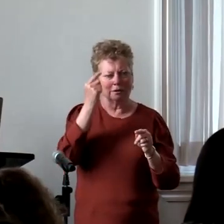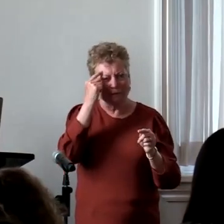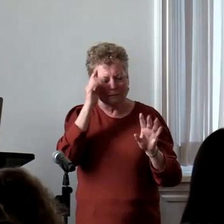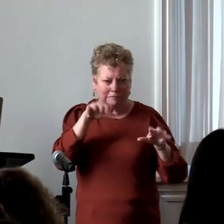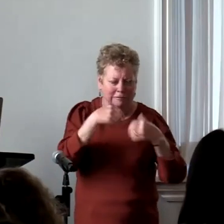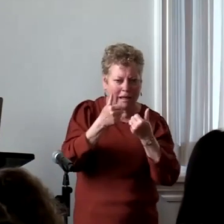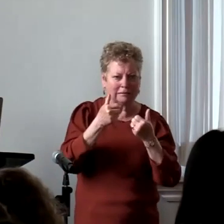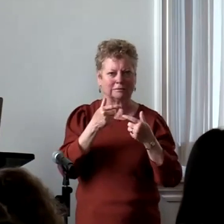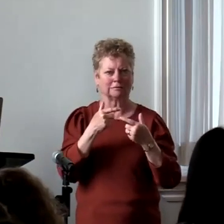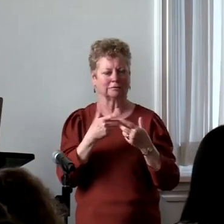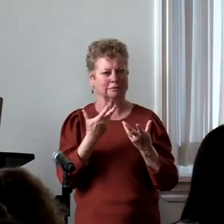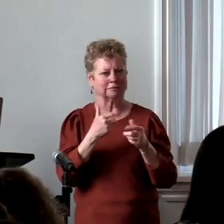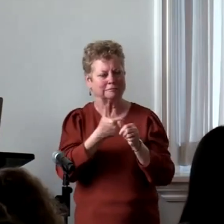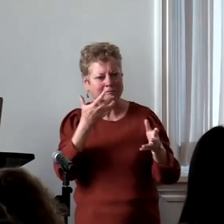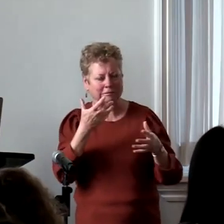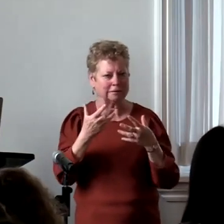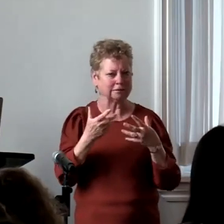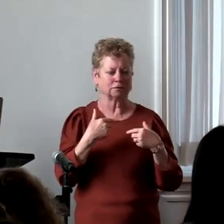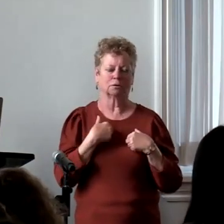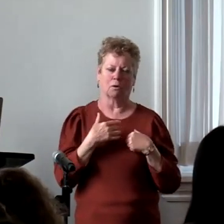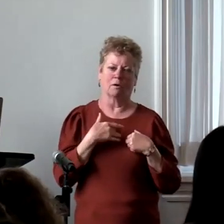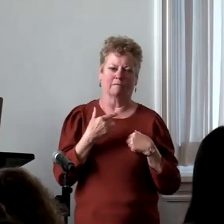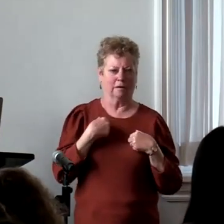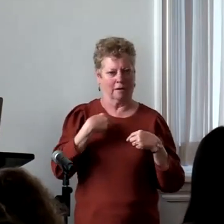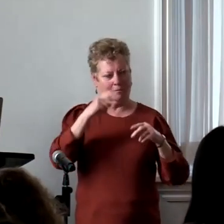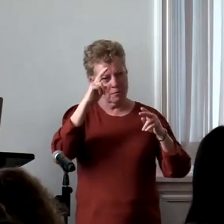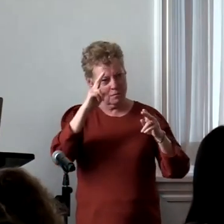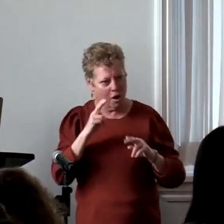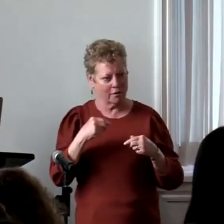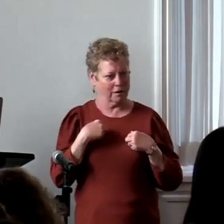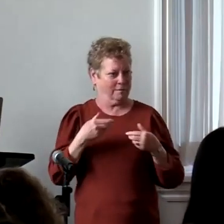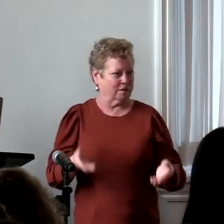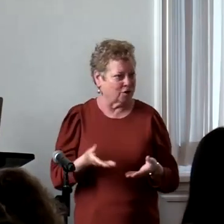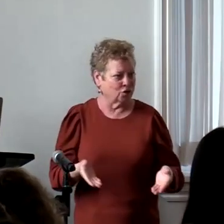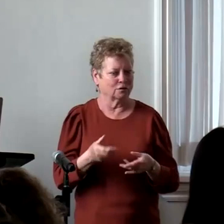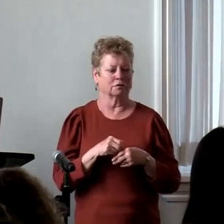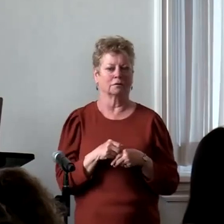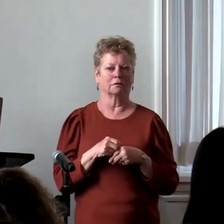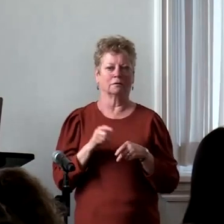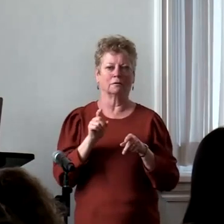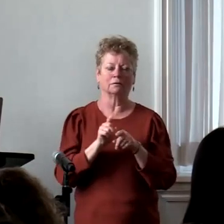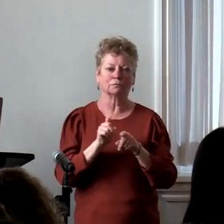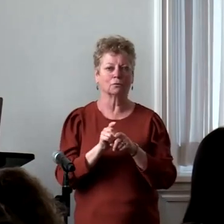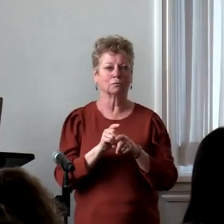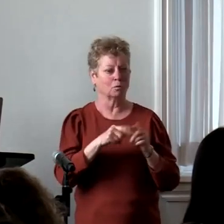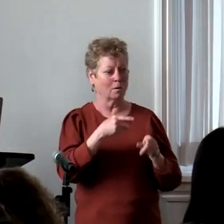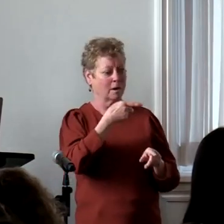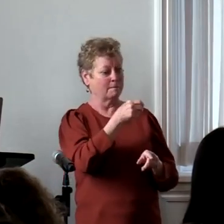and developmental delays. It's an honour very much for me to be here and in part to carry some of what Patrick's voice is